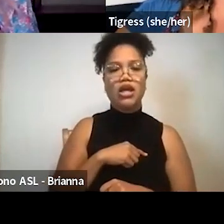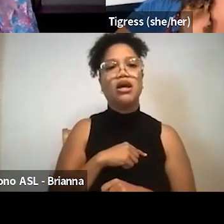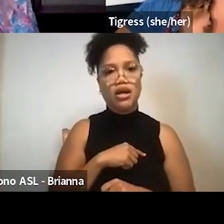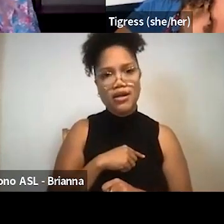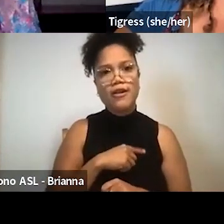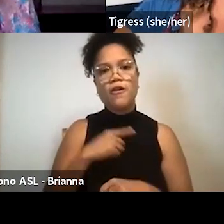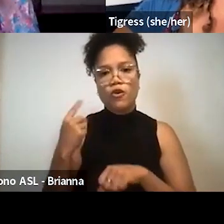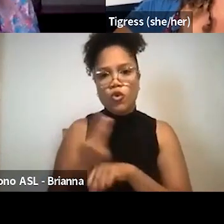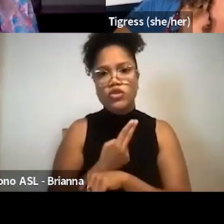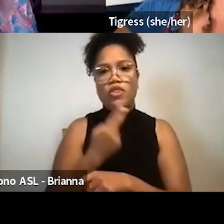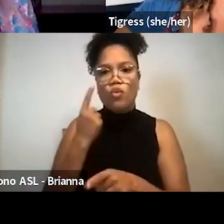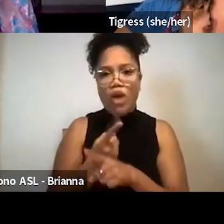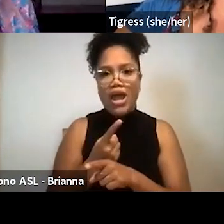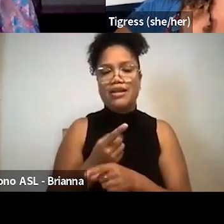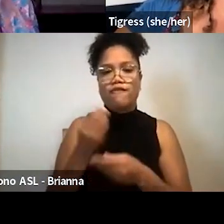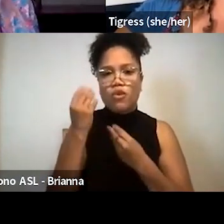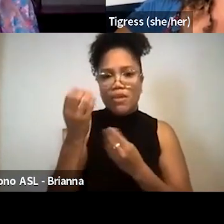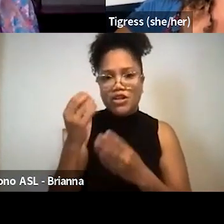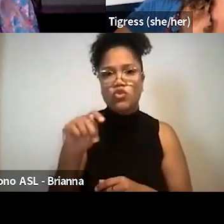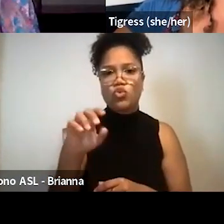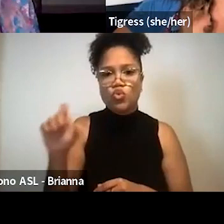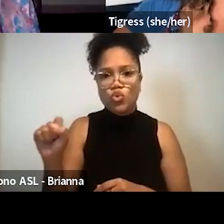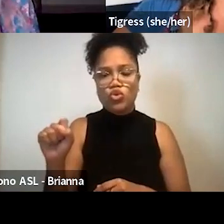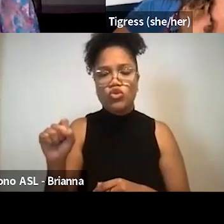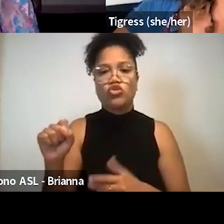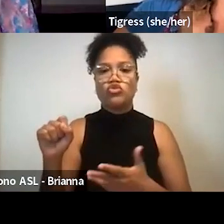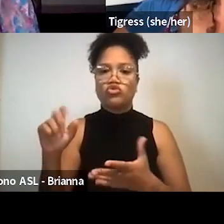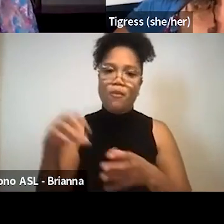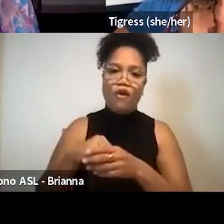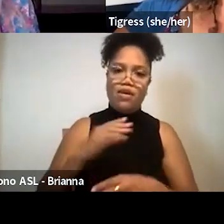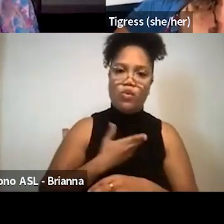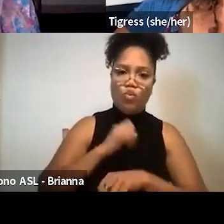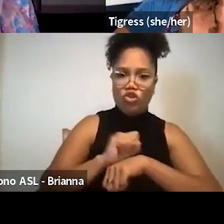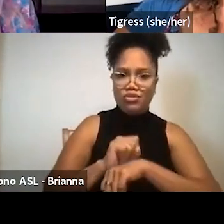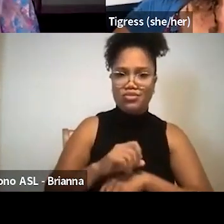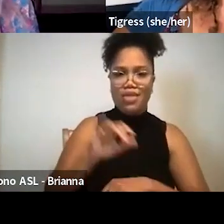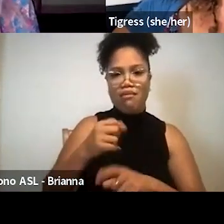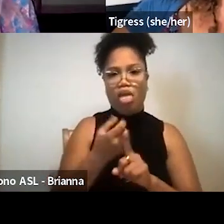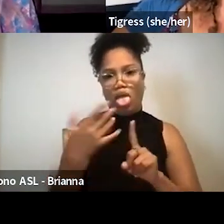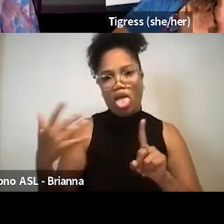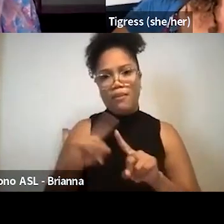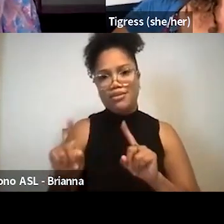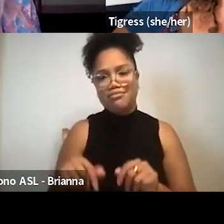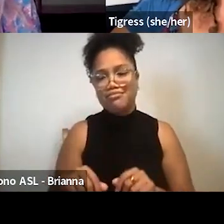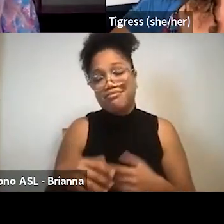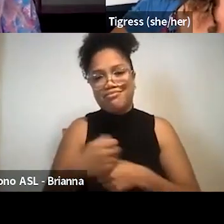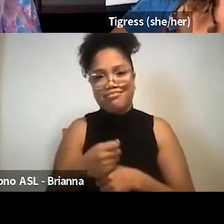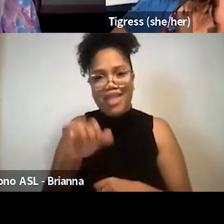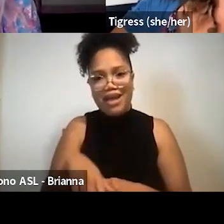the right tools and the right information out there to inform our work. Kind of a long way of saying it, but does that answer the question?